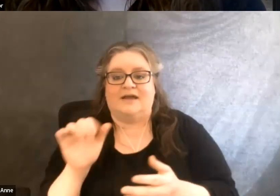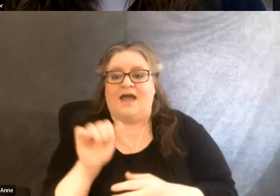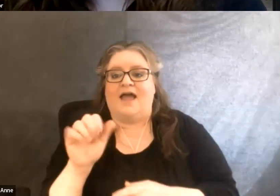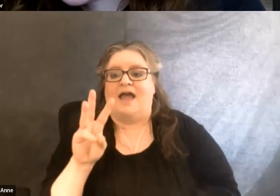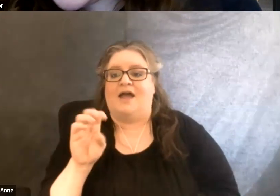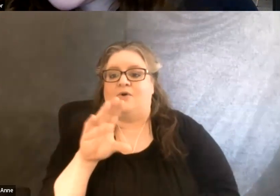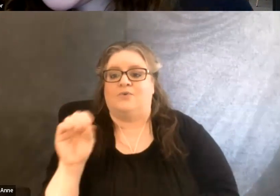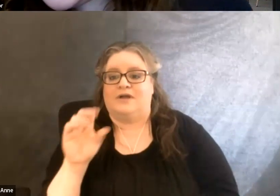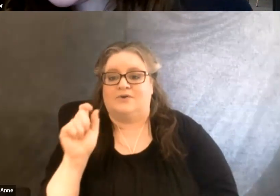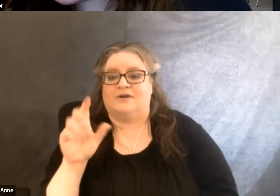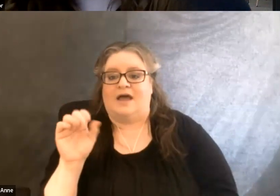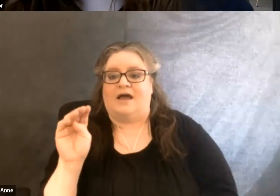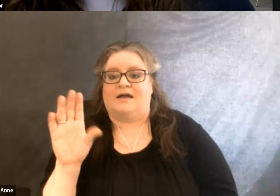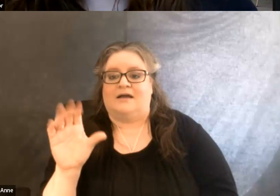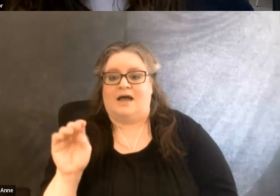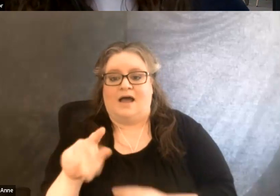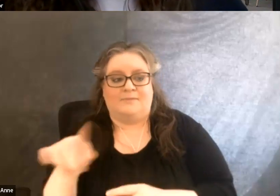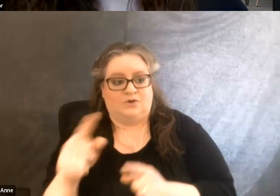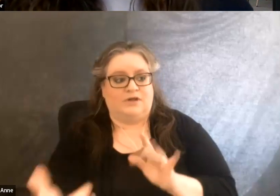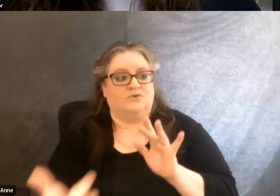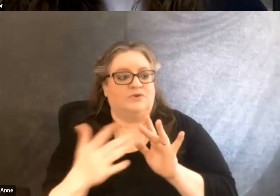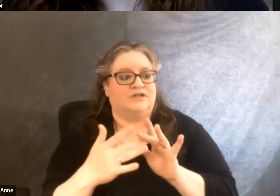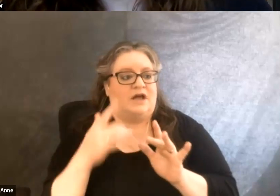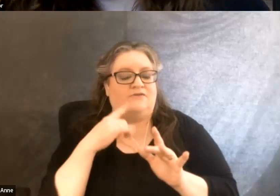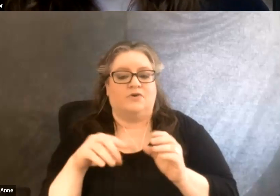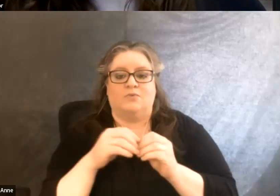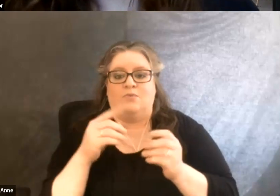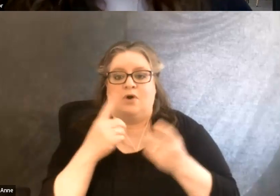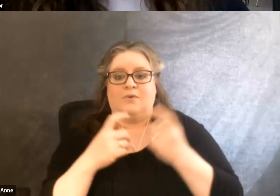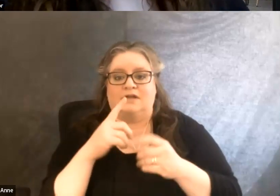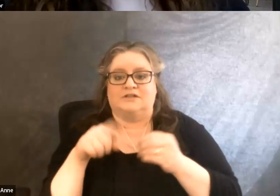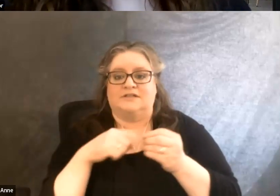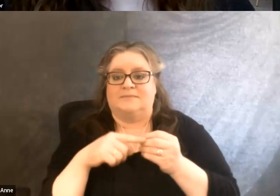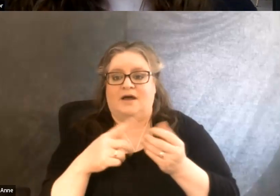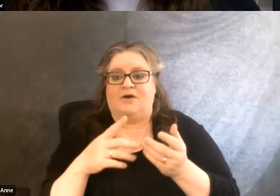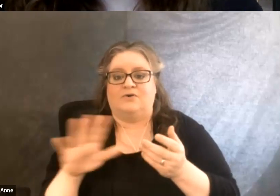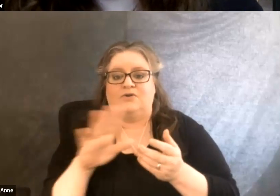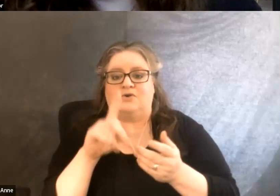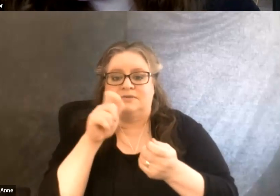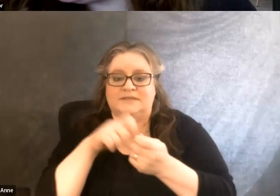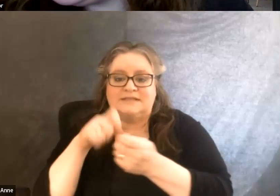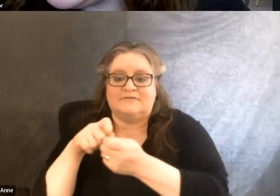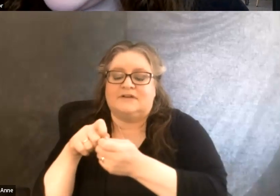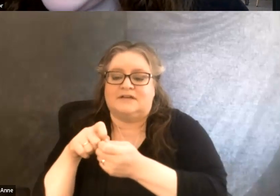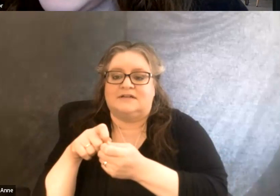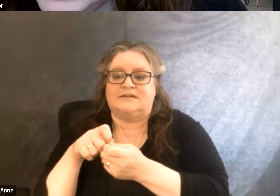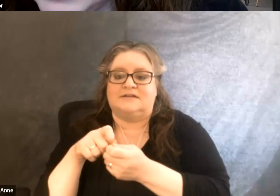You're also welcome to reach out for more questions about your specific site.